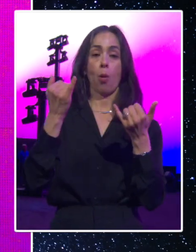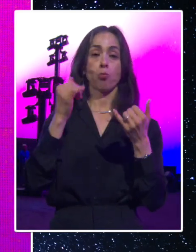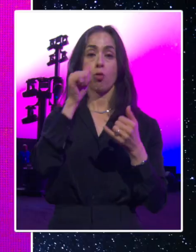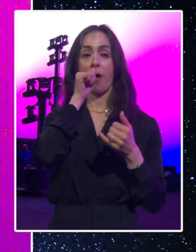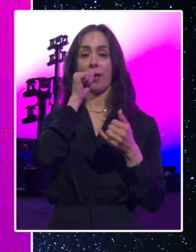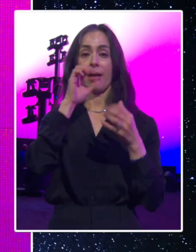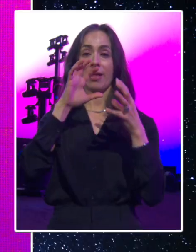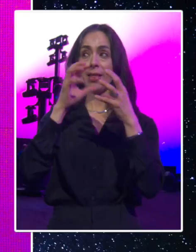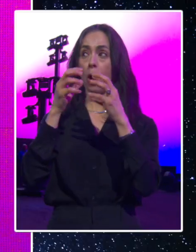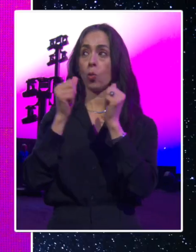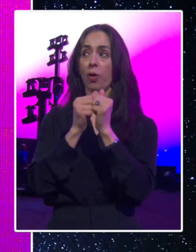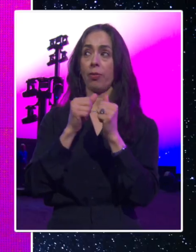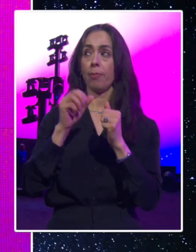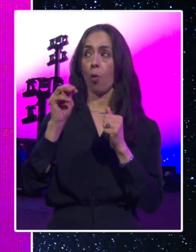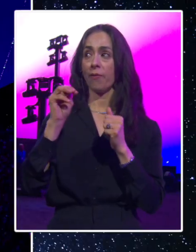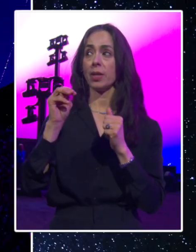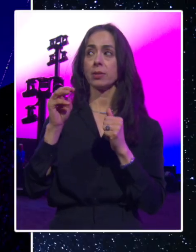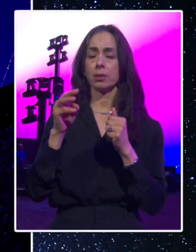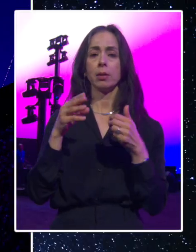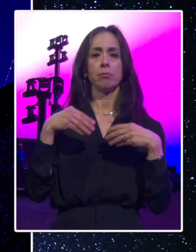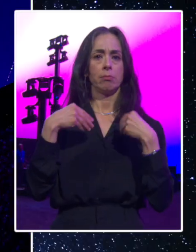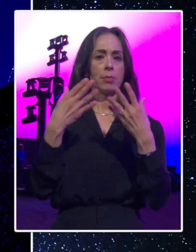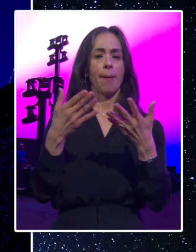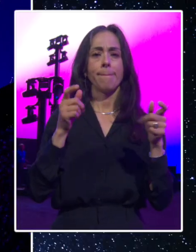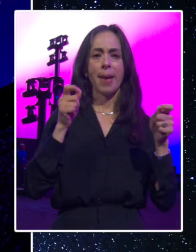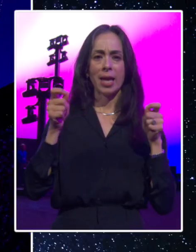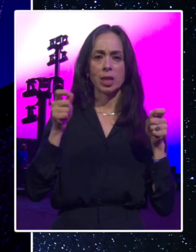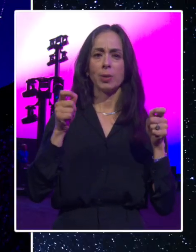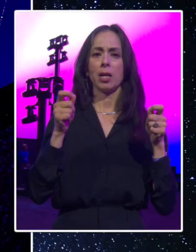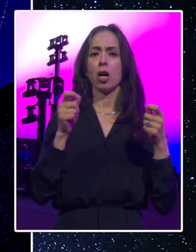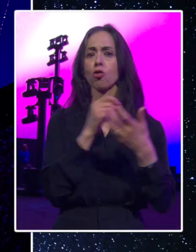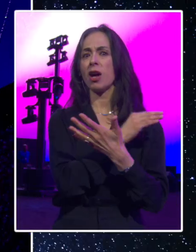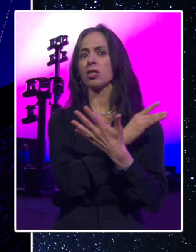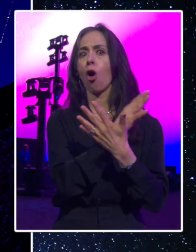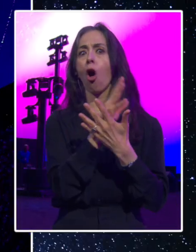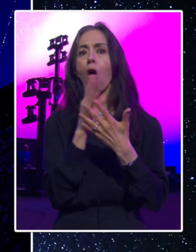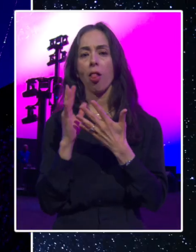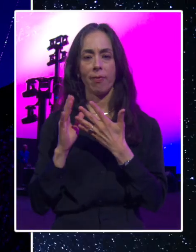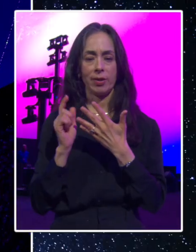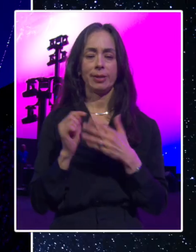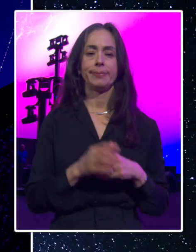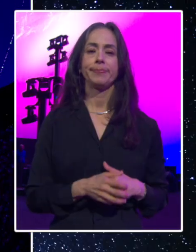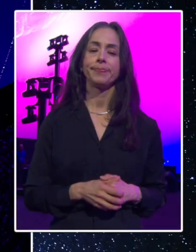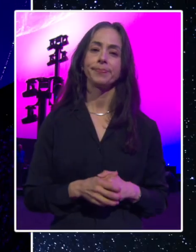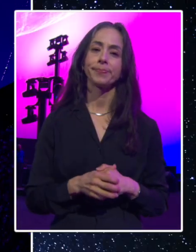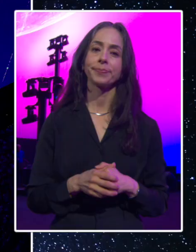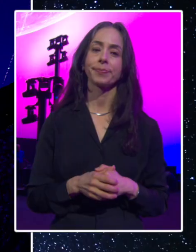HPE Private Cloud now with Morpheus delivers Unified Cloud Management across all of it.